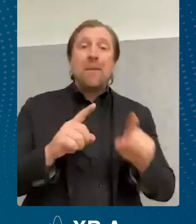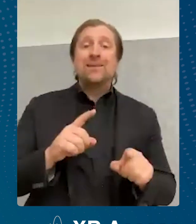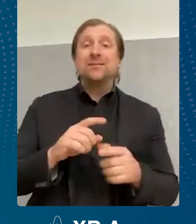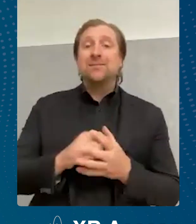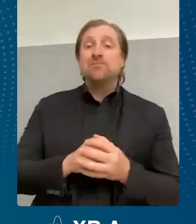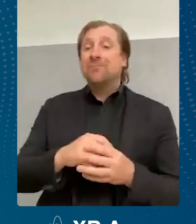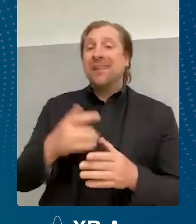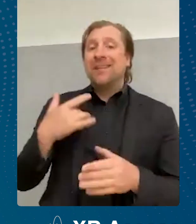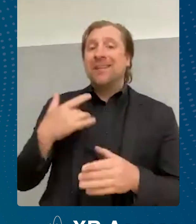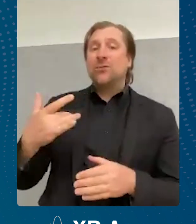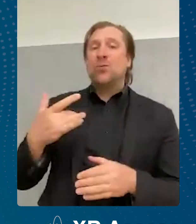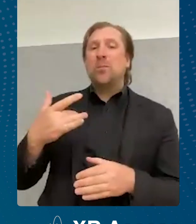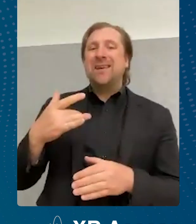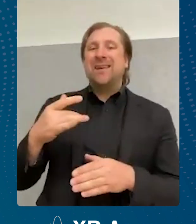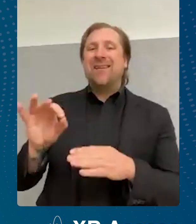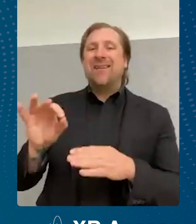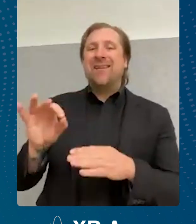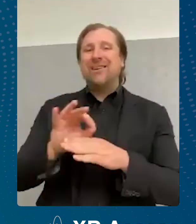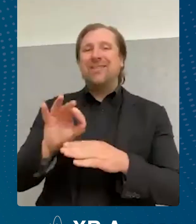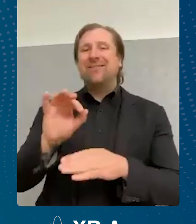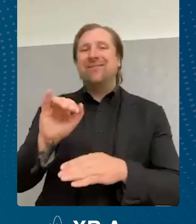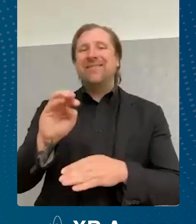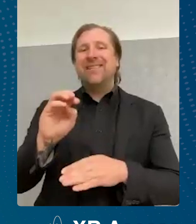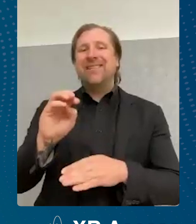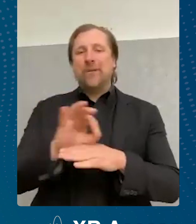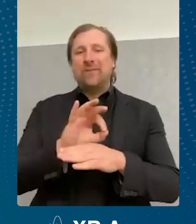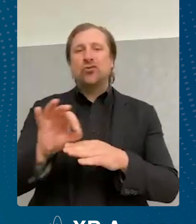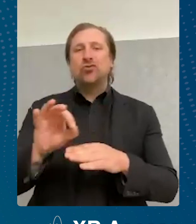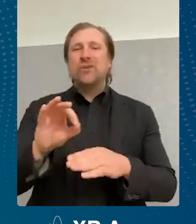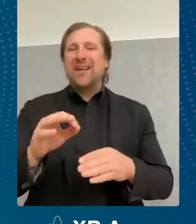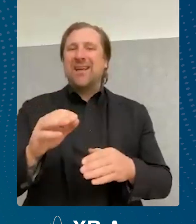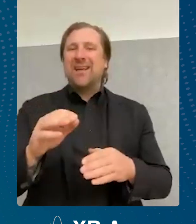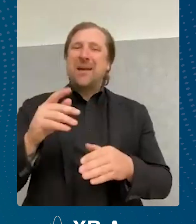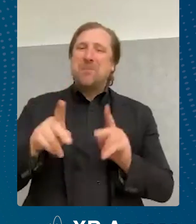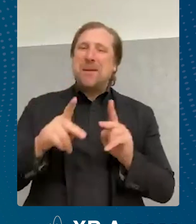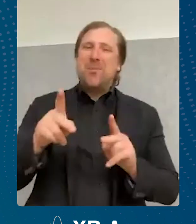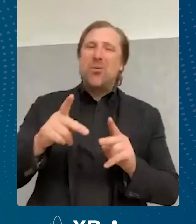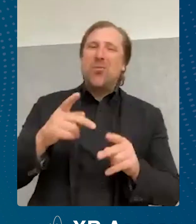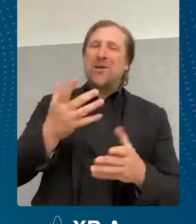a feature which people wish that were improved upon more.